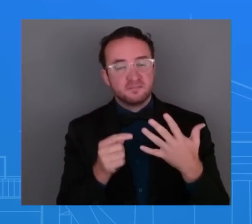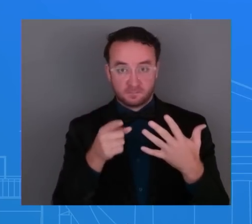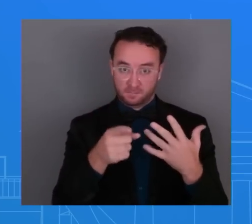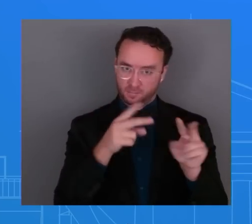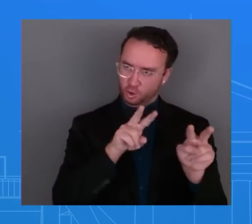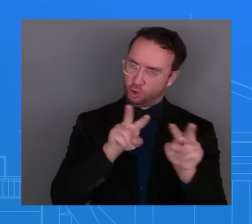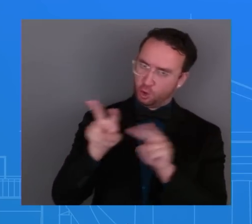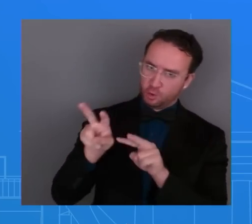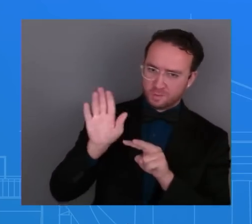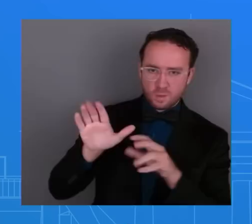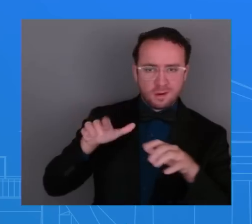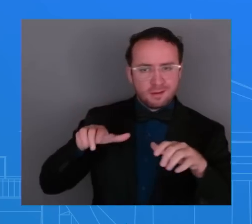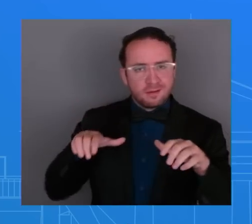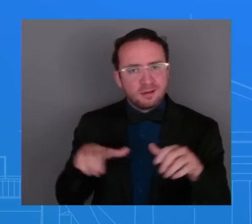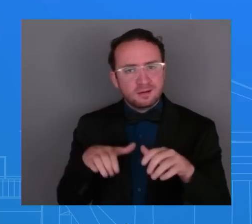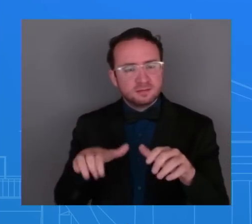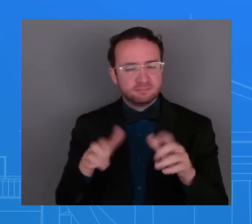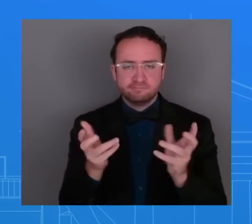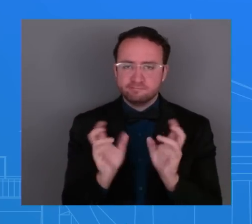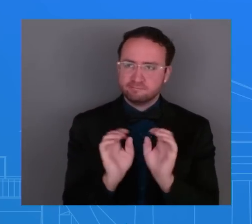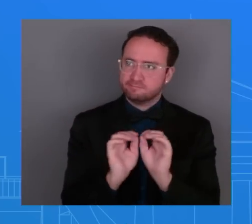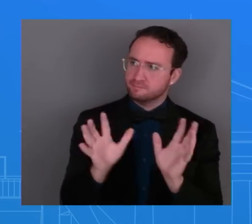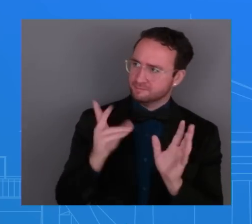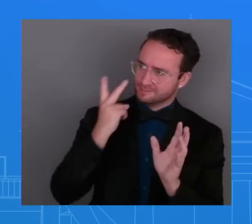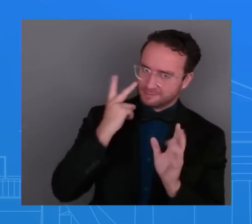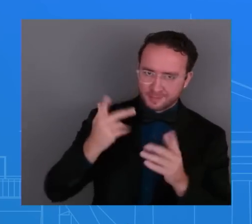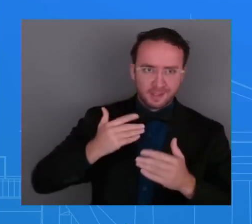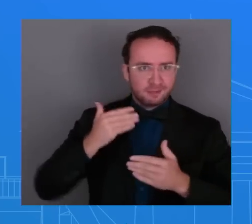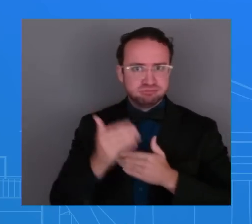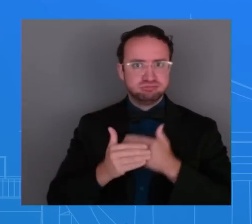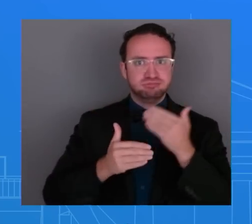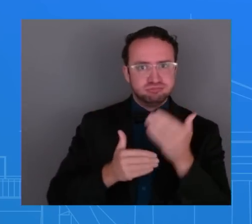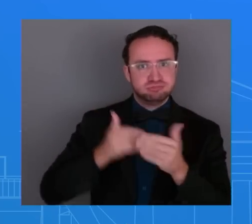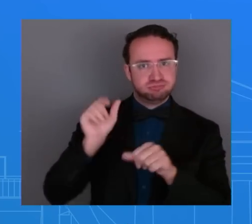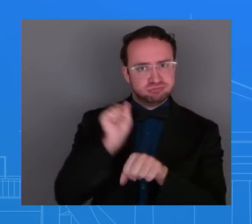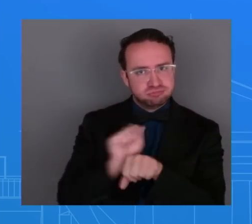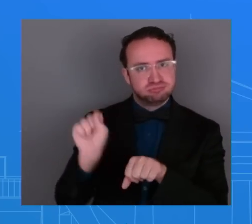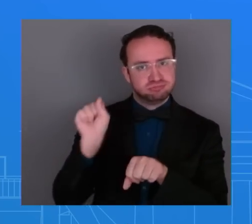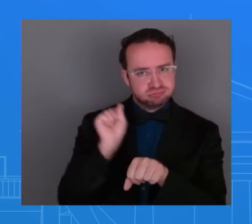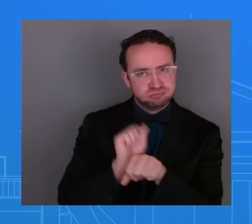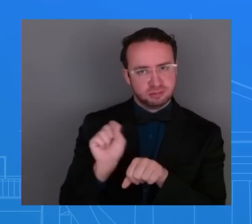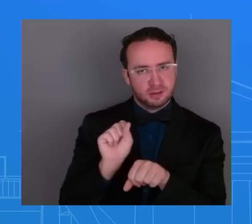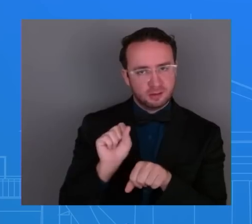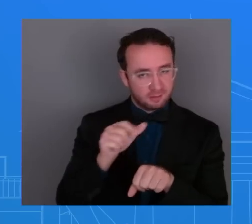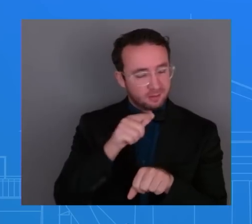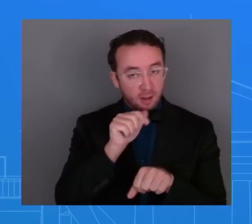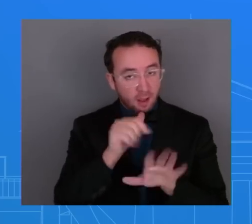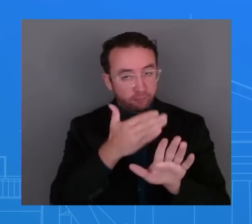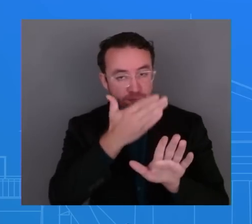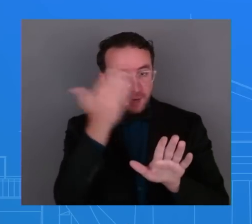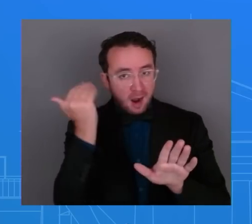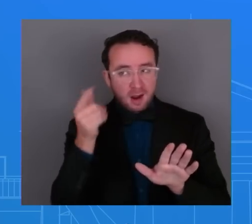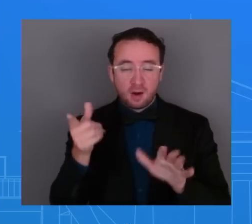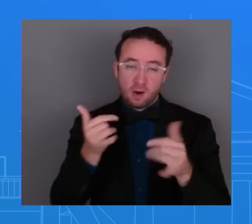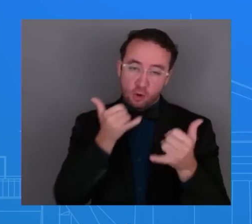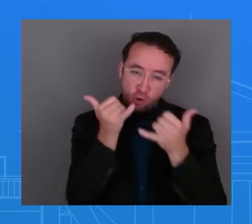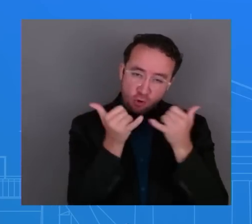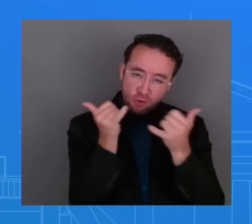And let's not forget, he's had several calls with heads of states in the Middle East region. And I talked about --